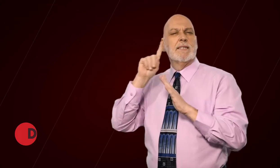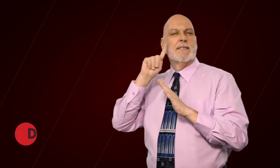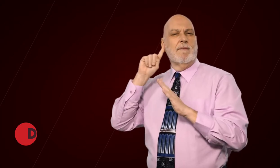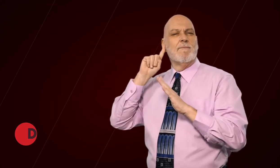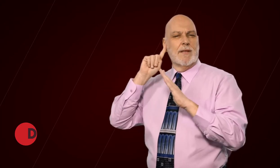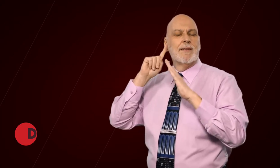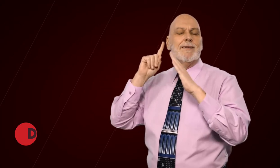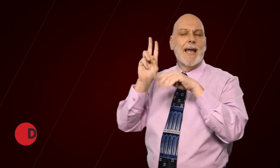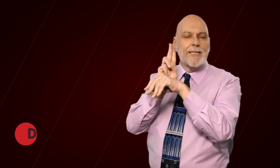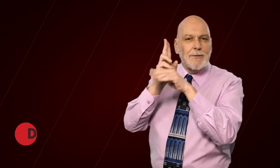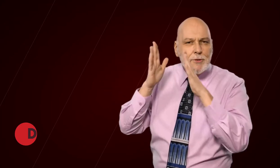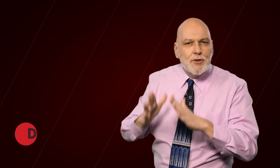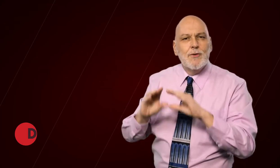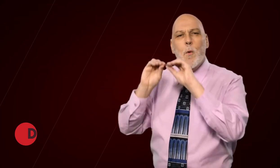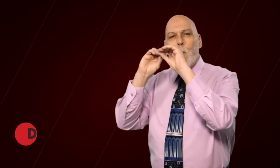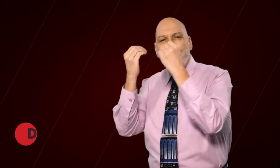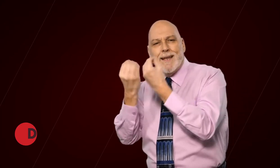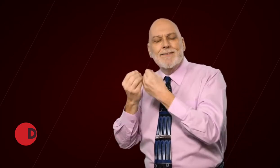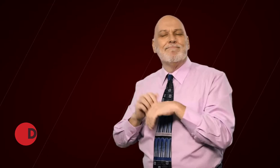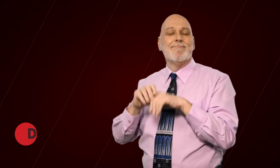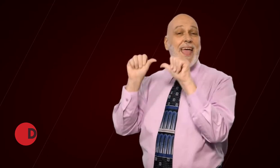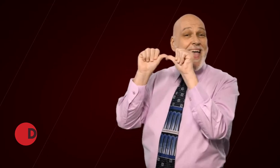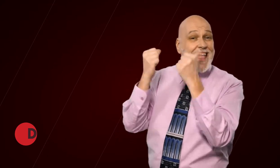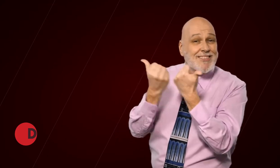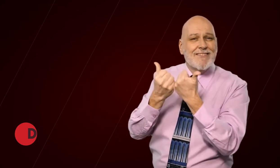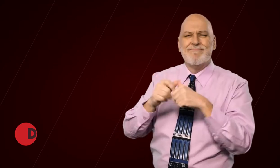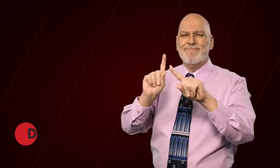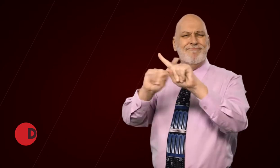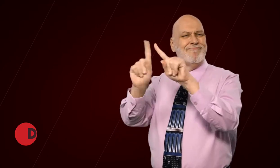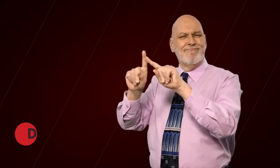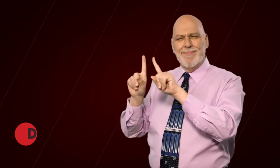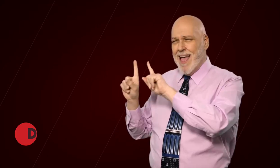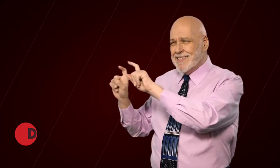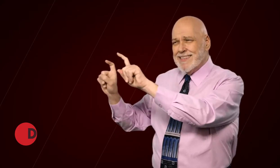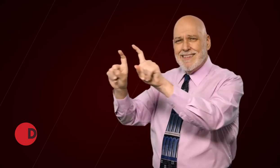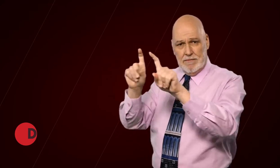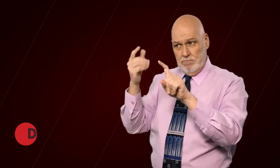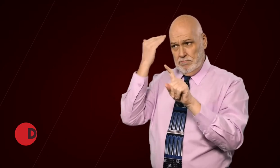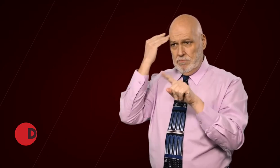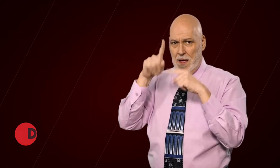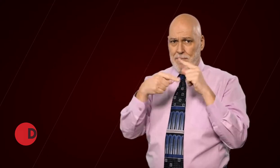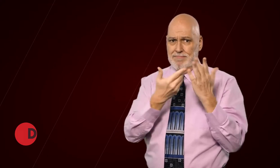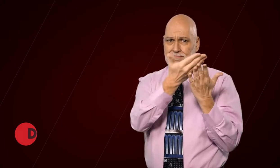of Deaf consumer organizations and agencies